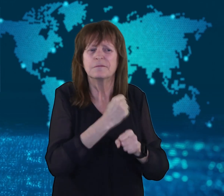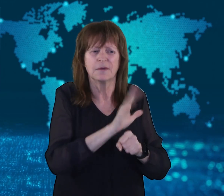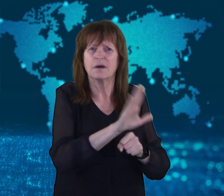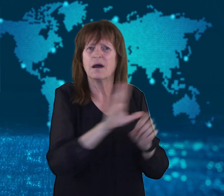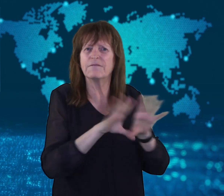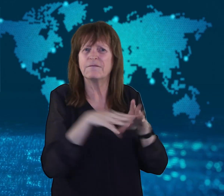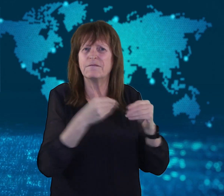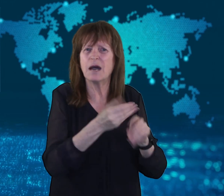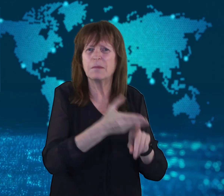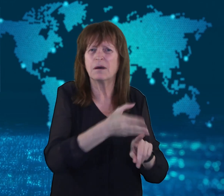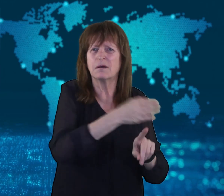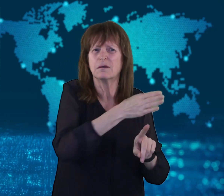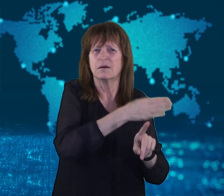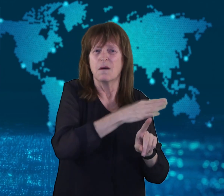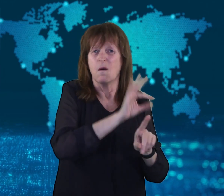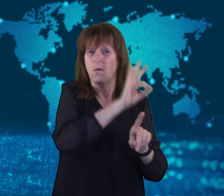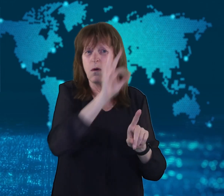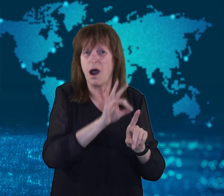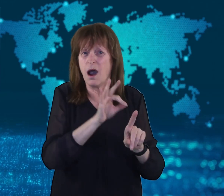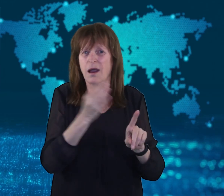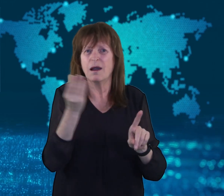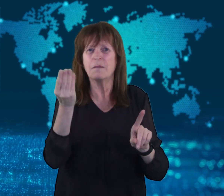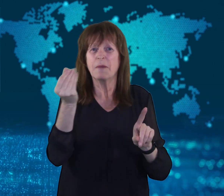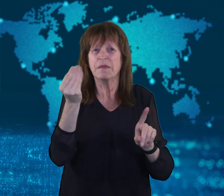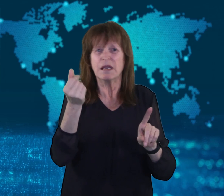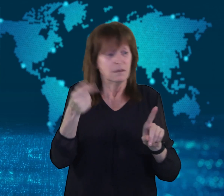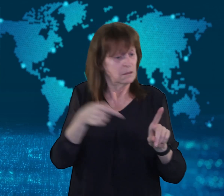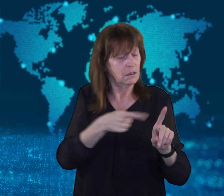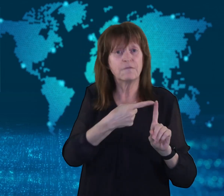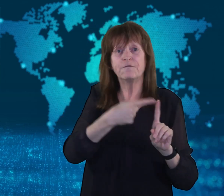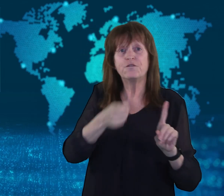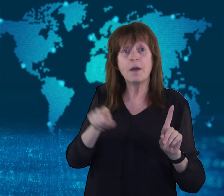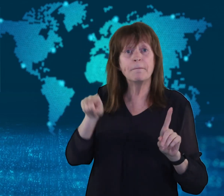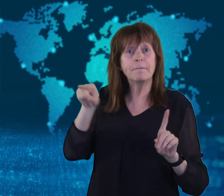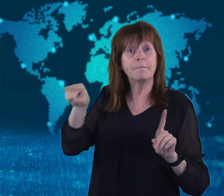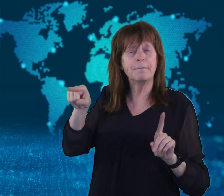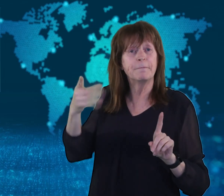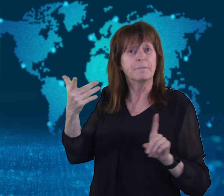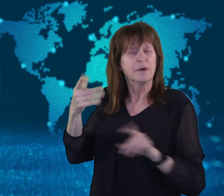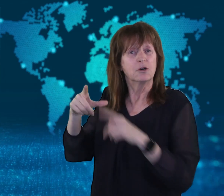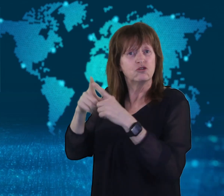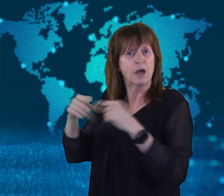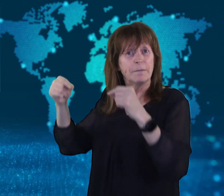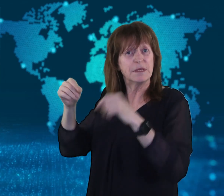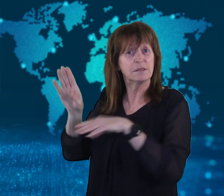and victims' families because the money does not come from